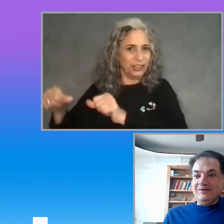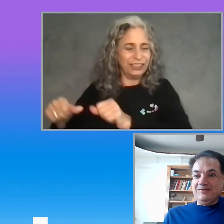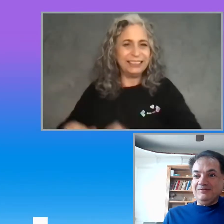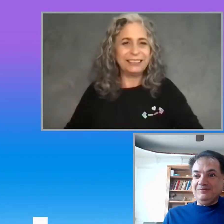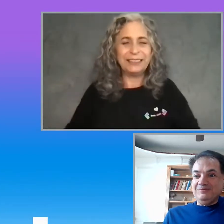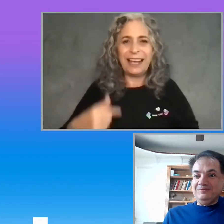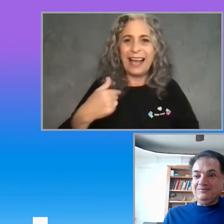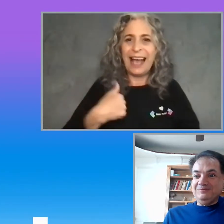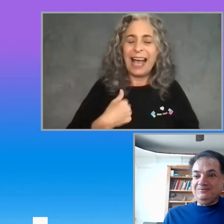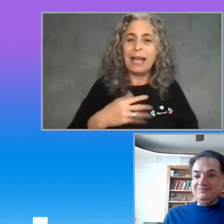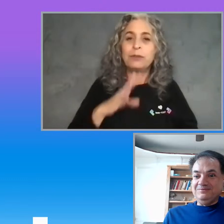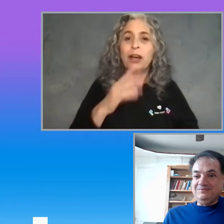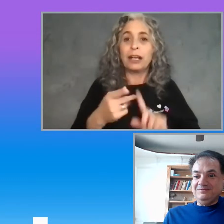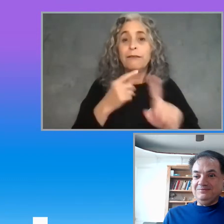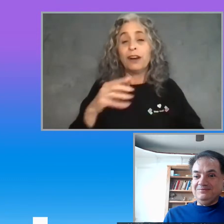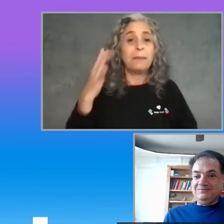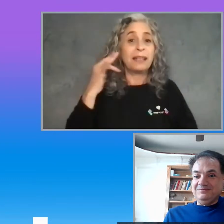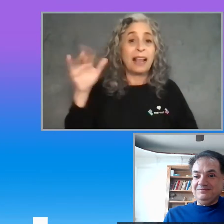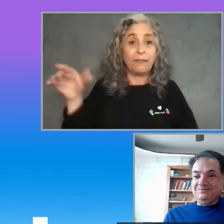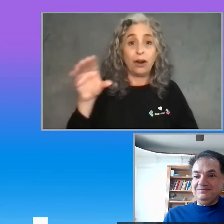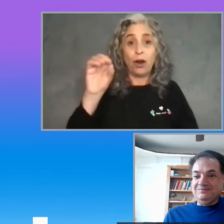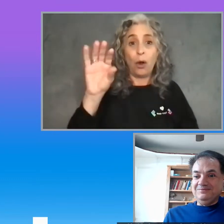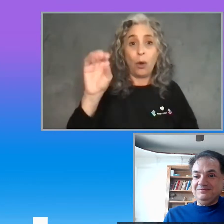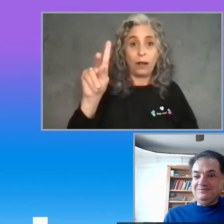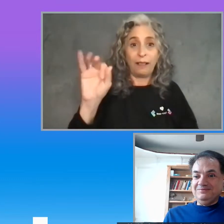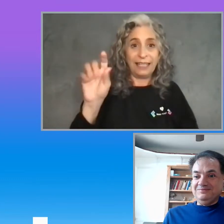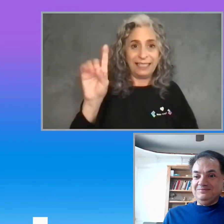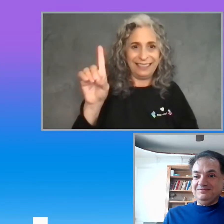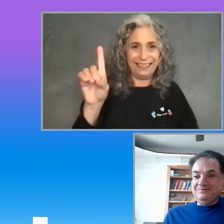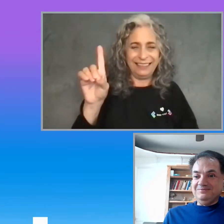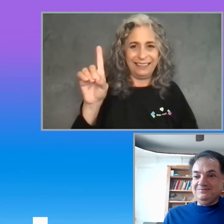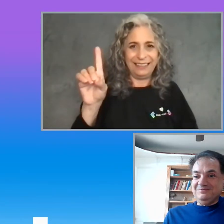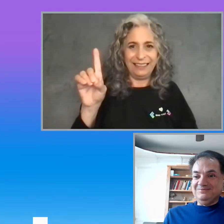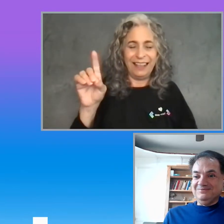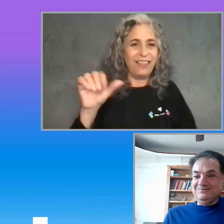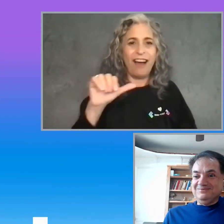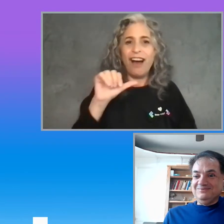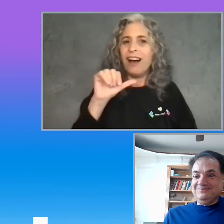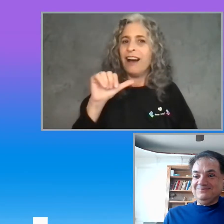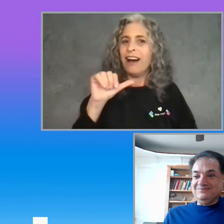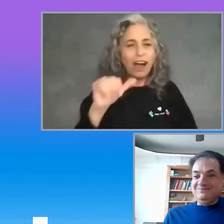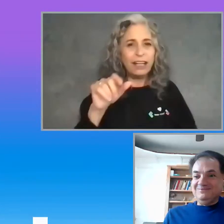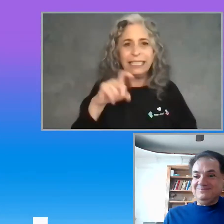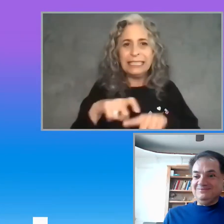talking to you from Oakland,